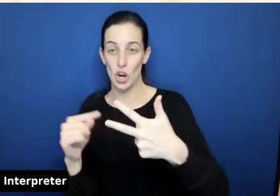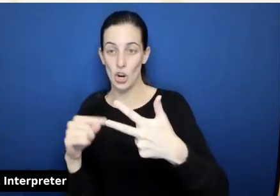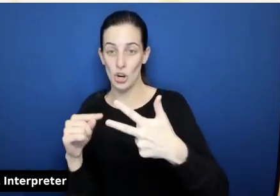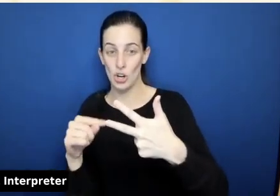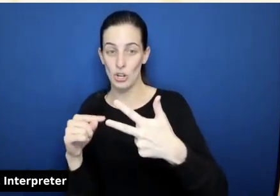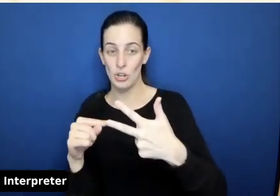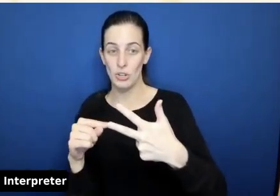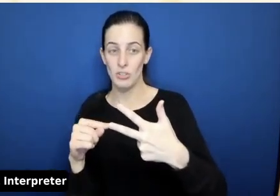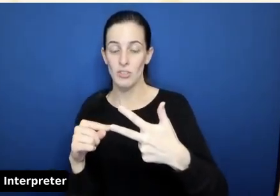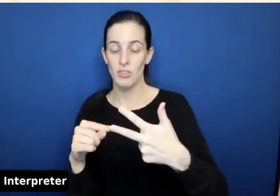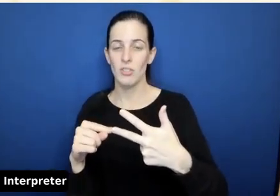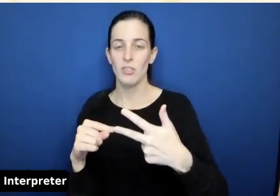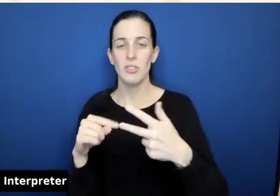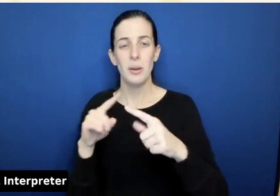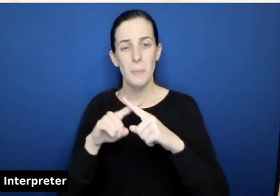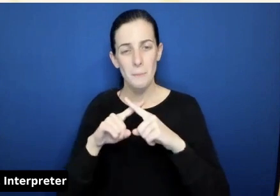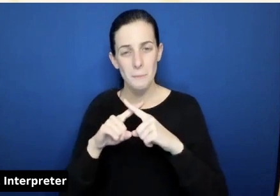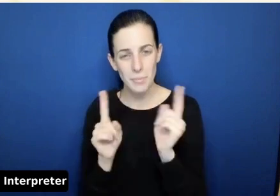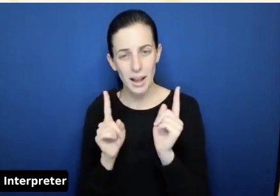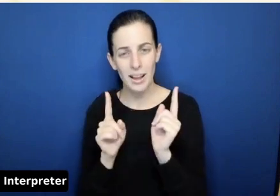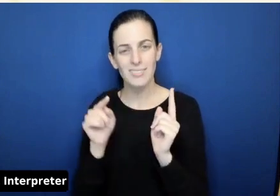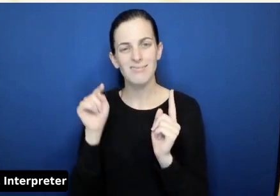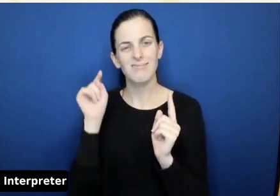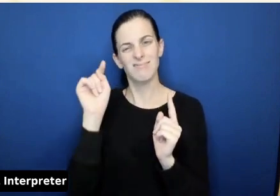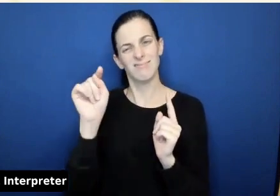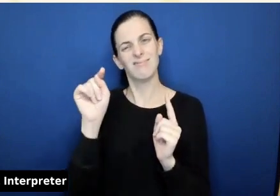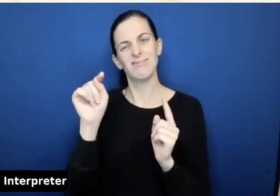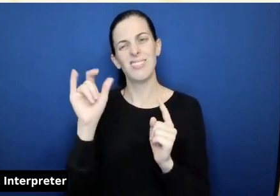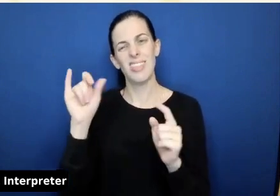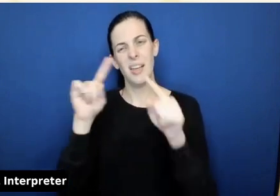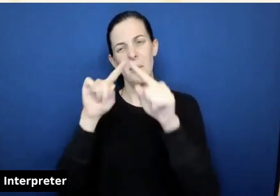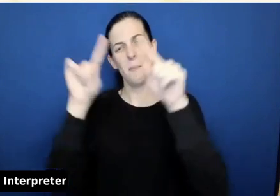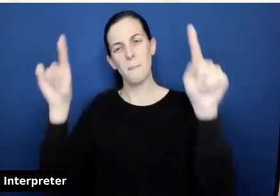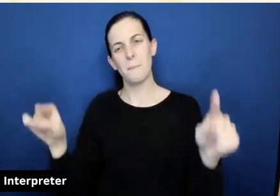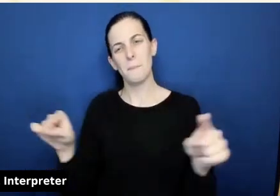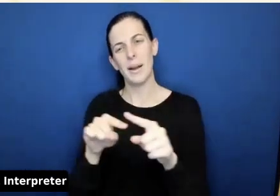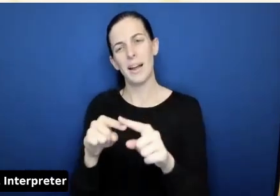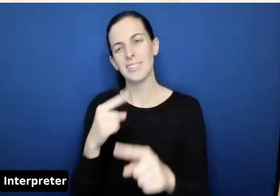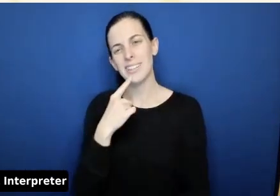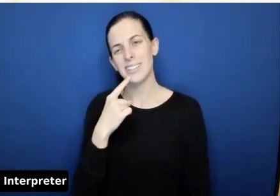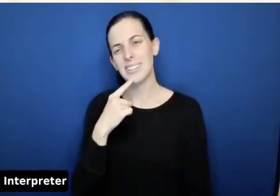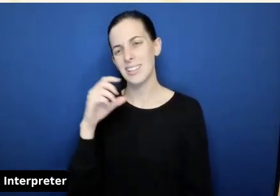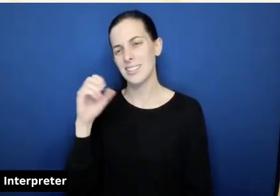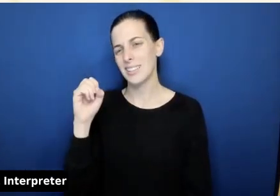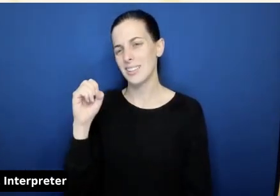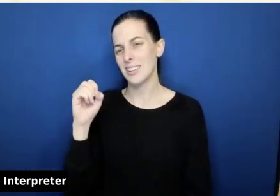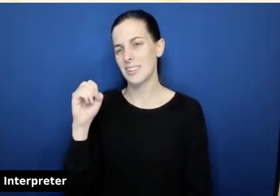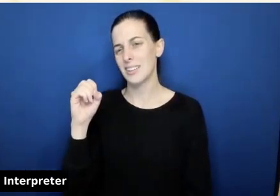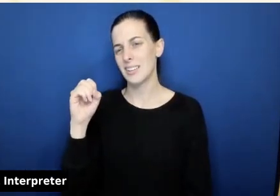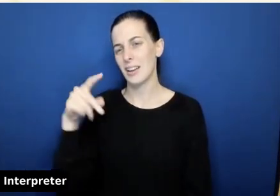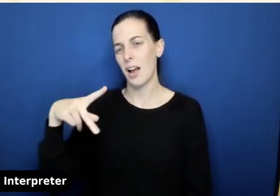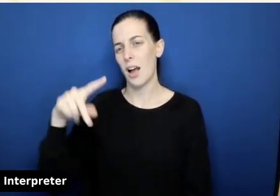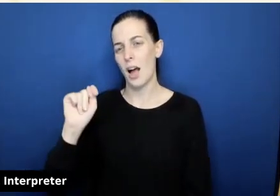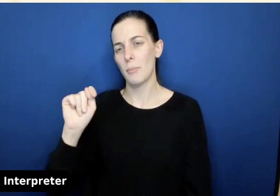on the container element itself says that it is "opt1", that it is pizza. So it has not been updated.